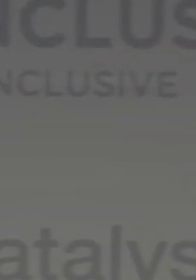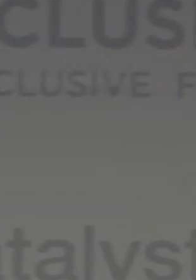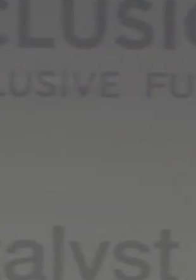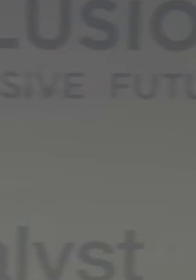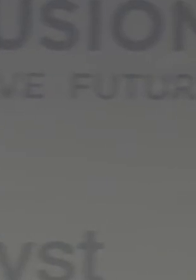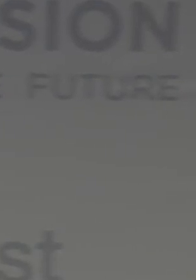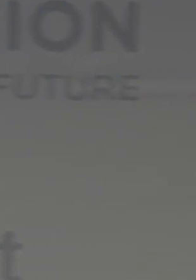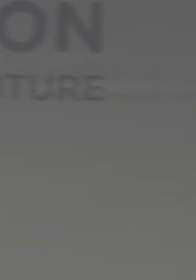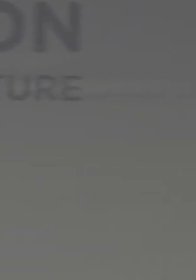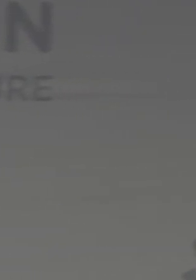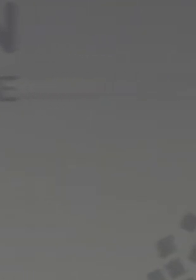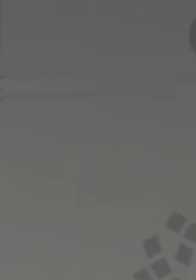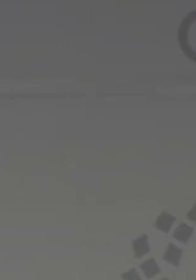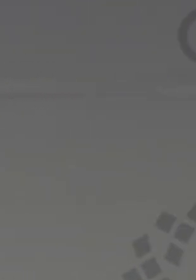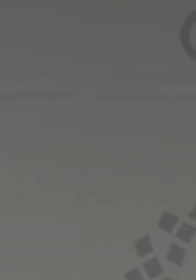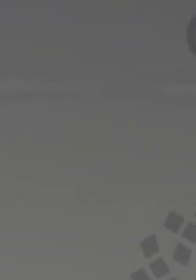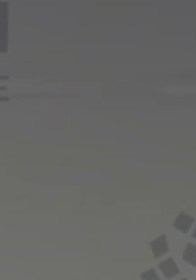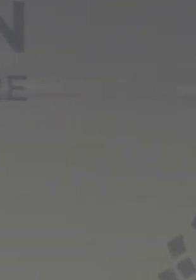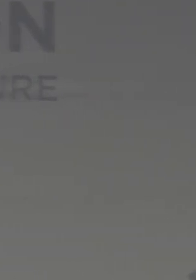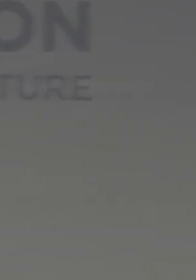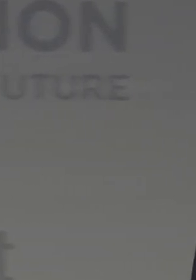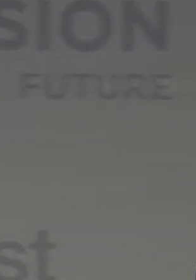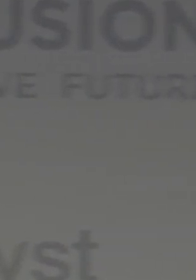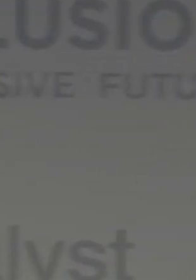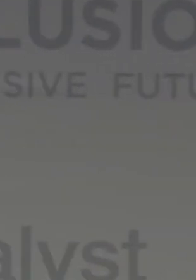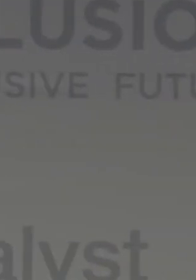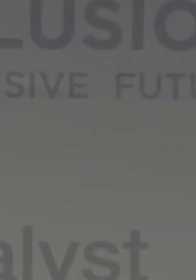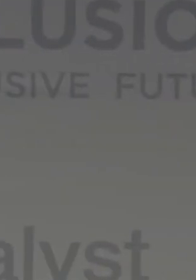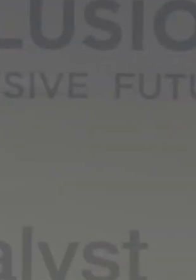technology and I said do you understand for what you have here is going to